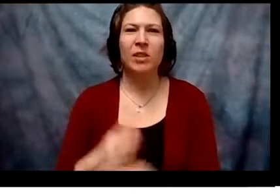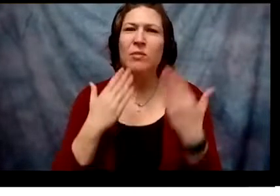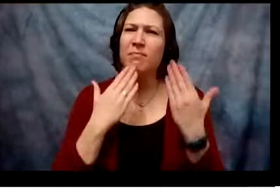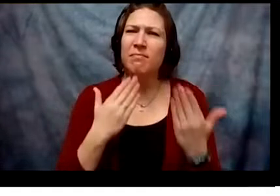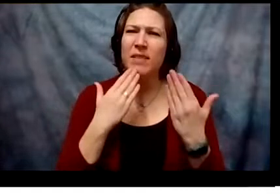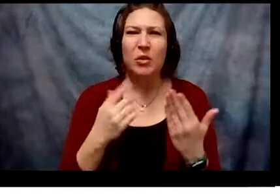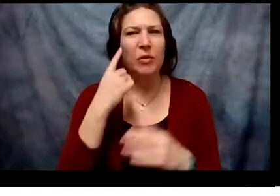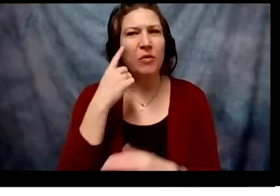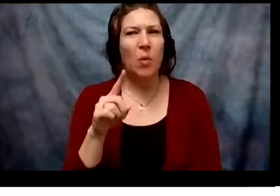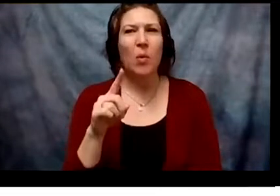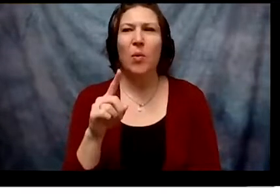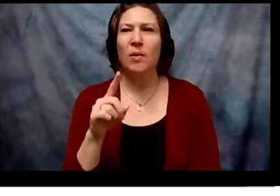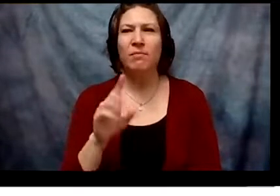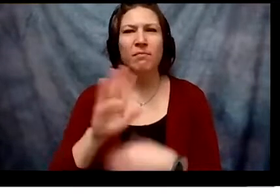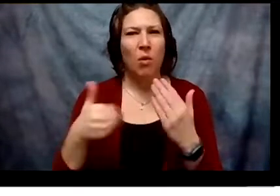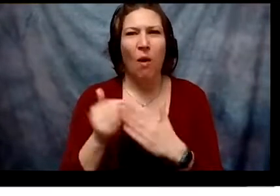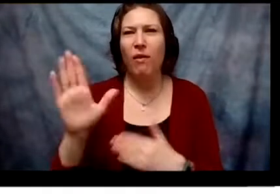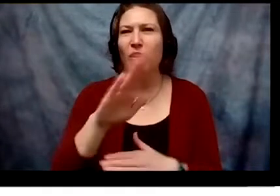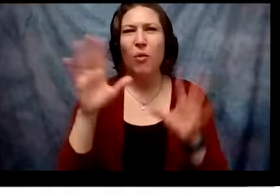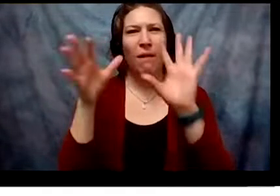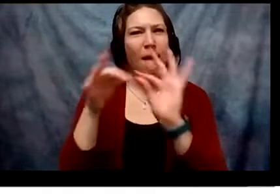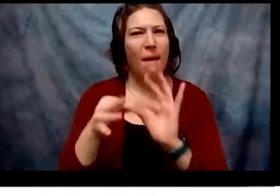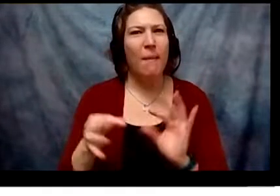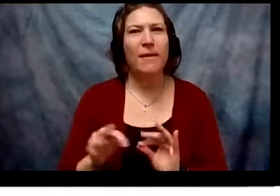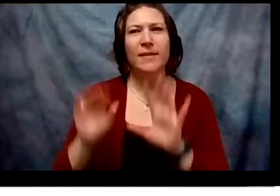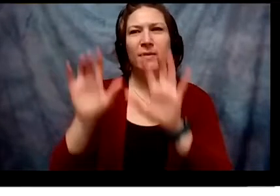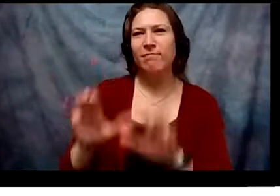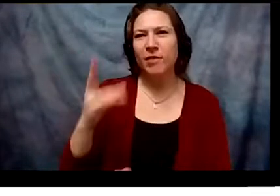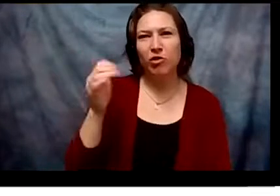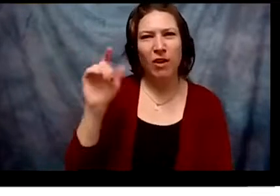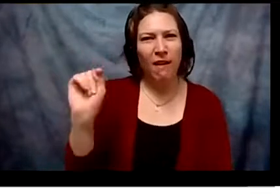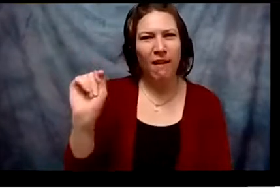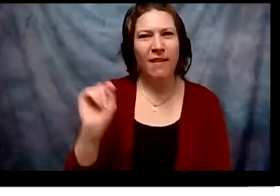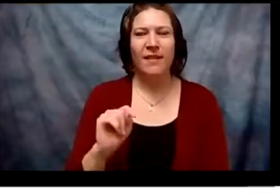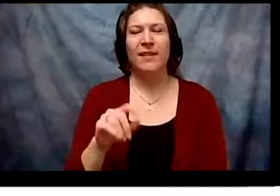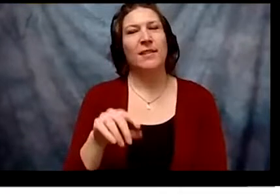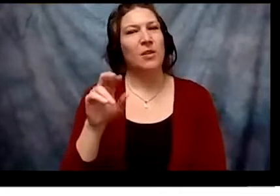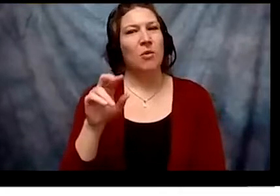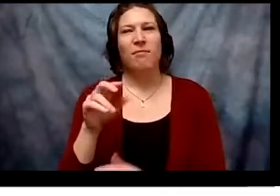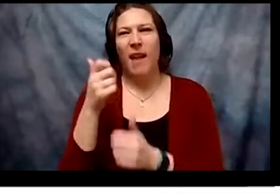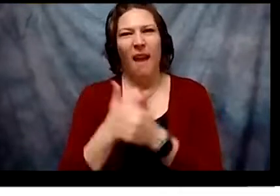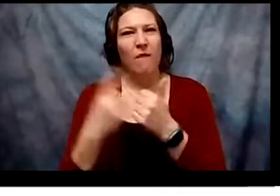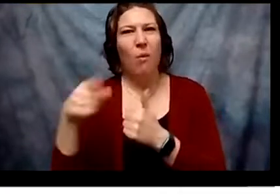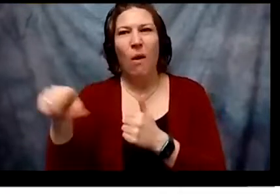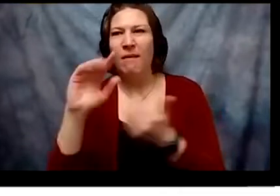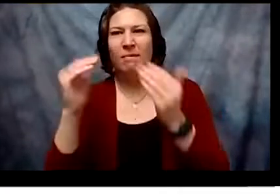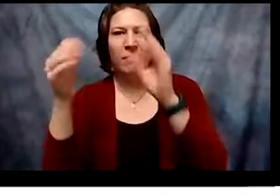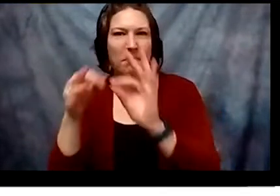for all of the comments that you made in chat. Rebecca, everyone was expressing how powerful some of those words were.